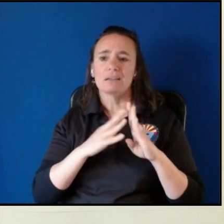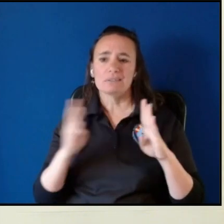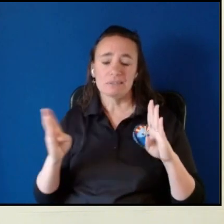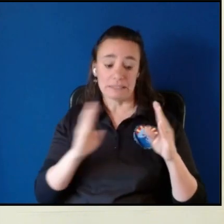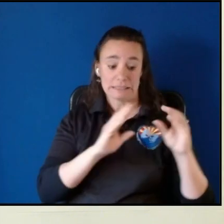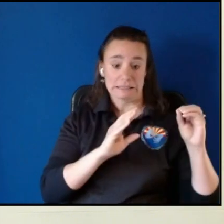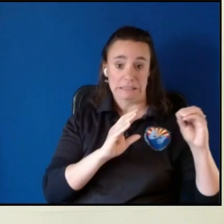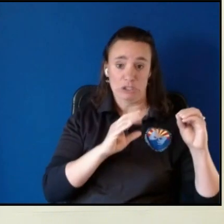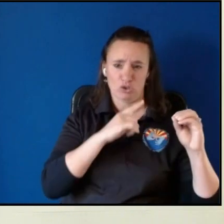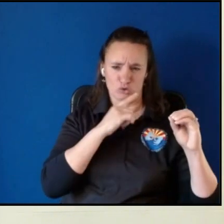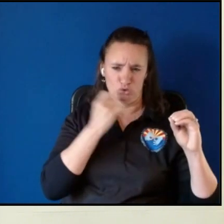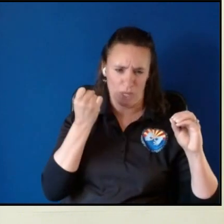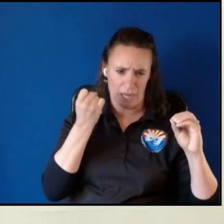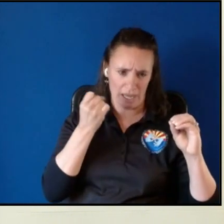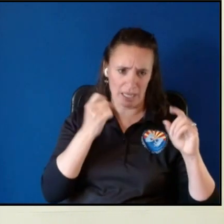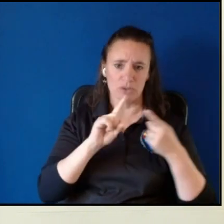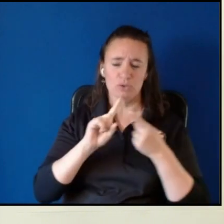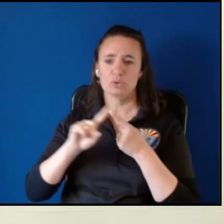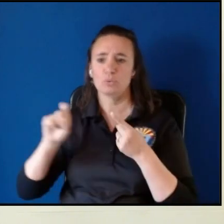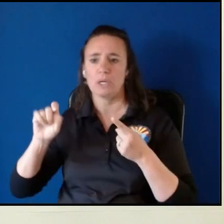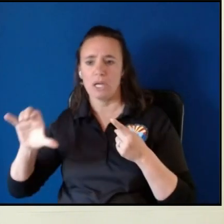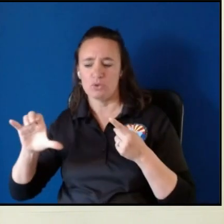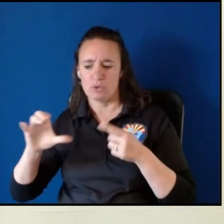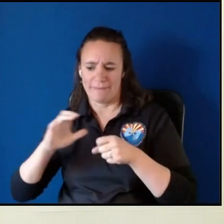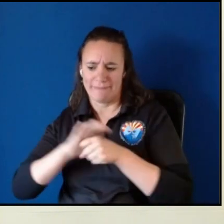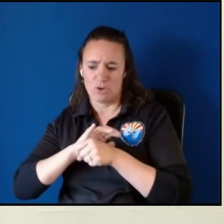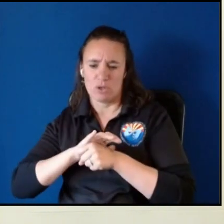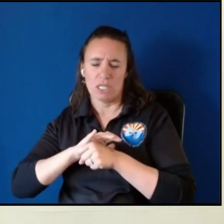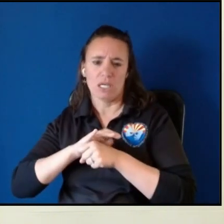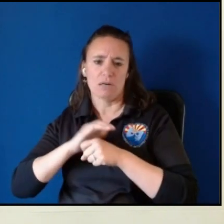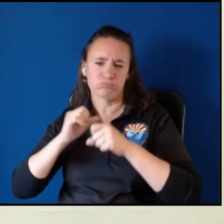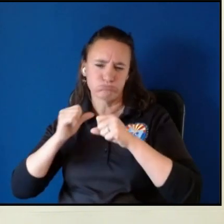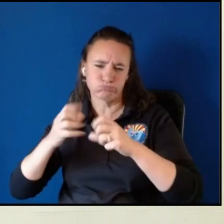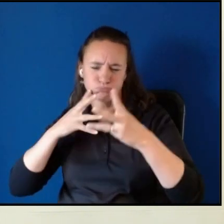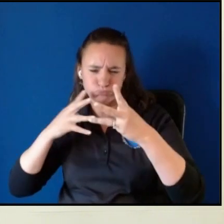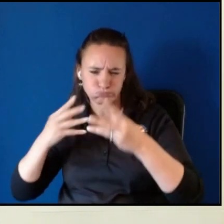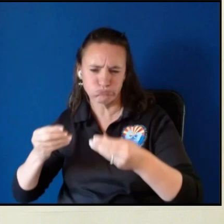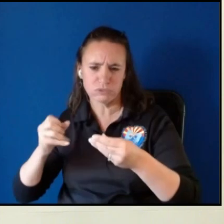So, you want numbers closer to 100 not near zero.